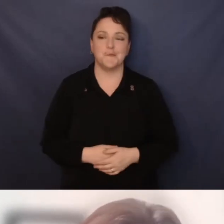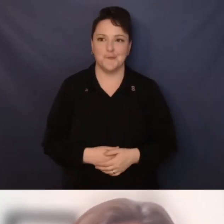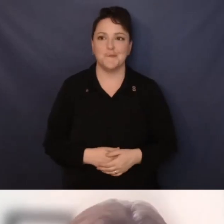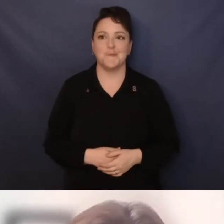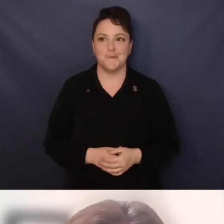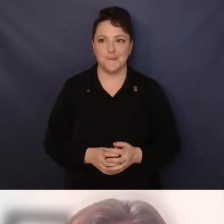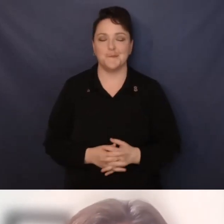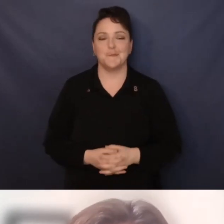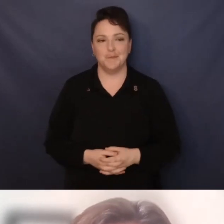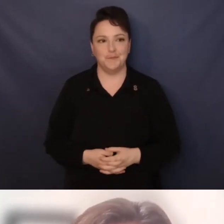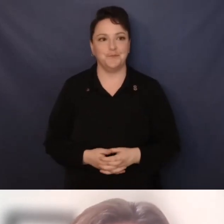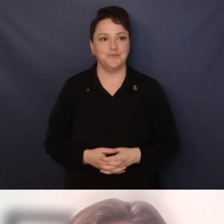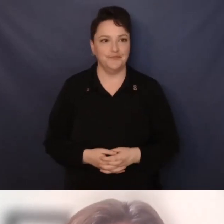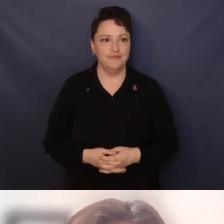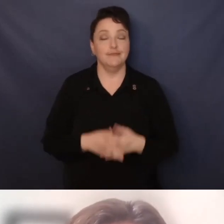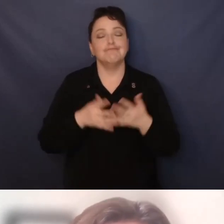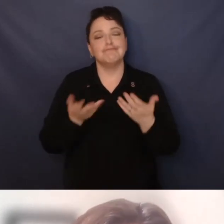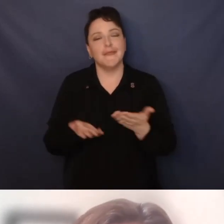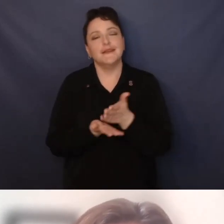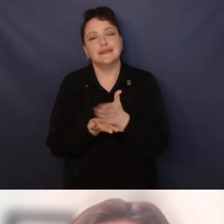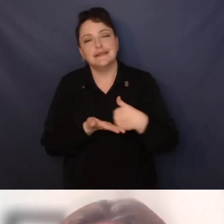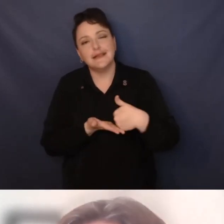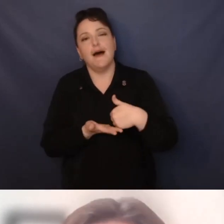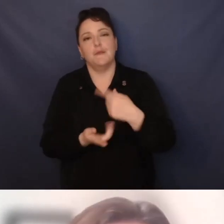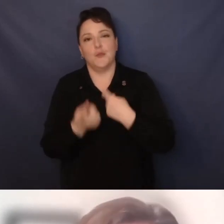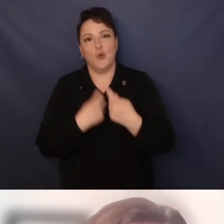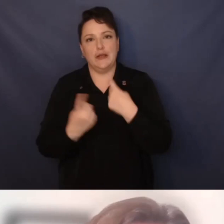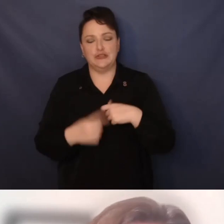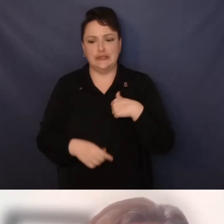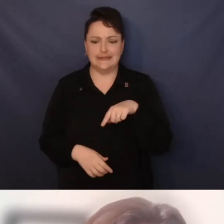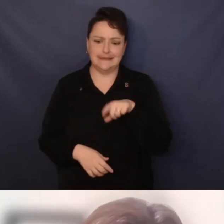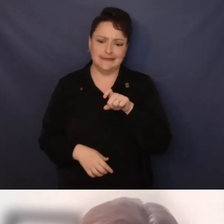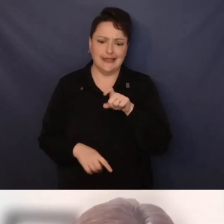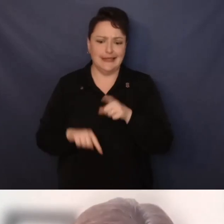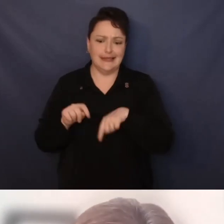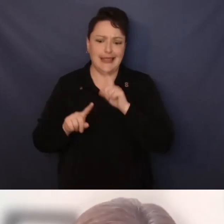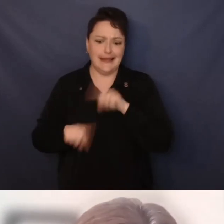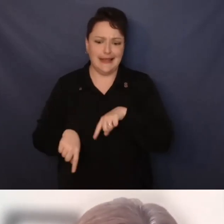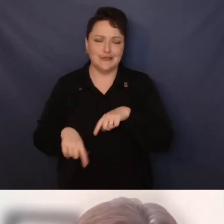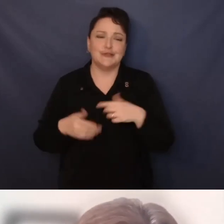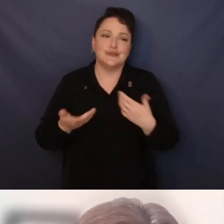can. Some things are not answerable. >> EMMA MARTIN: Wonderful. I just dropped